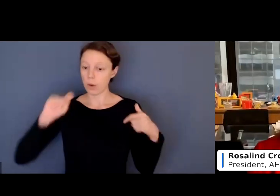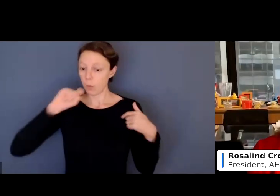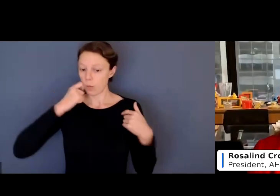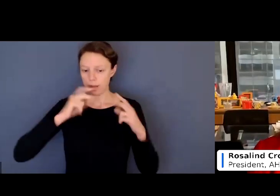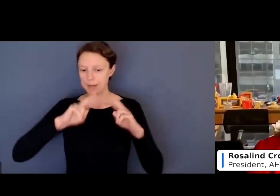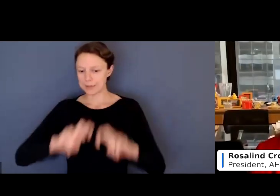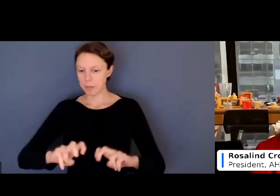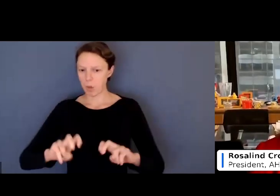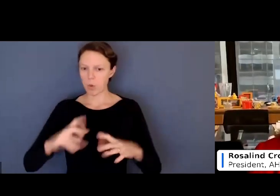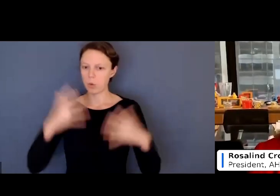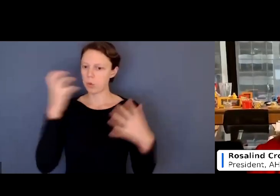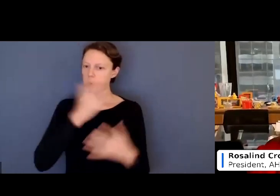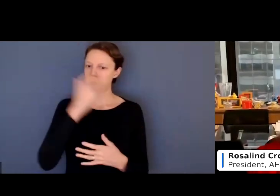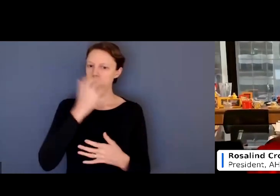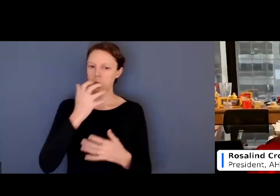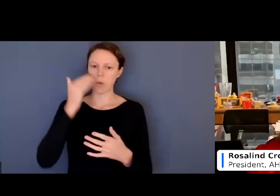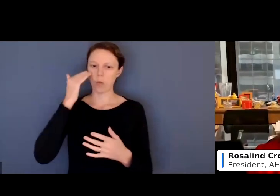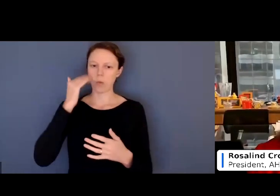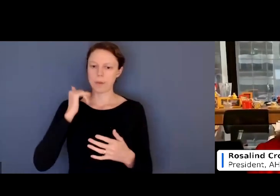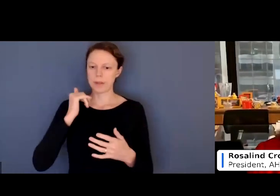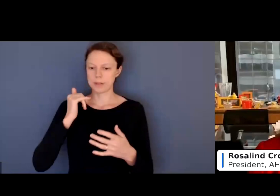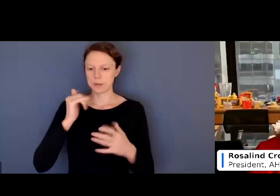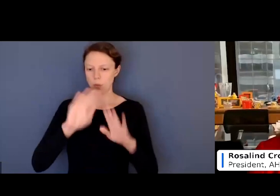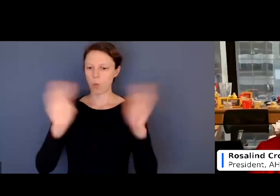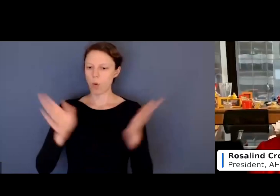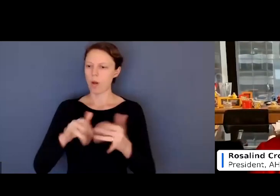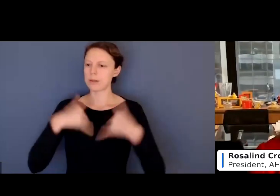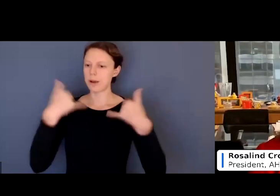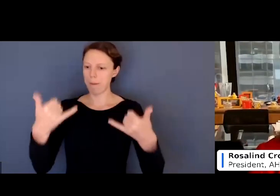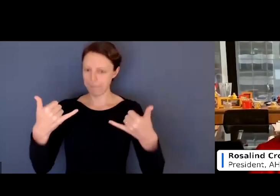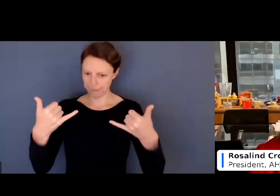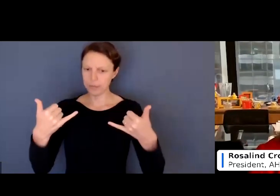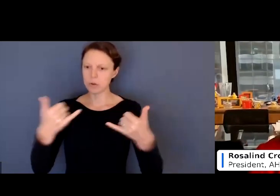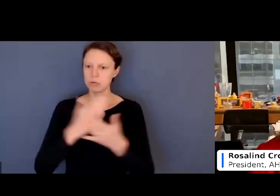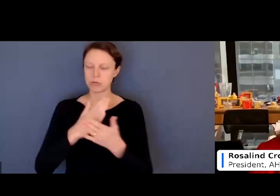an event that transcended the boundaries of sport to challenge sex discrimination,